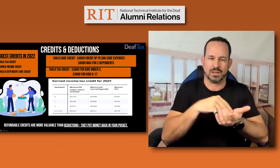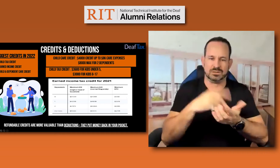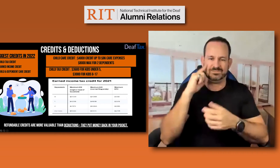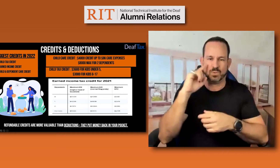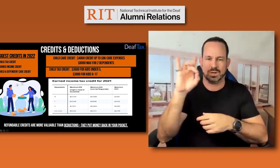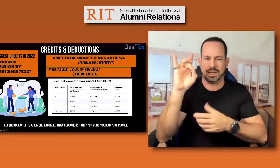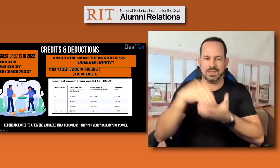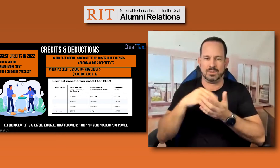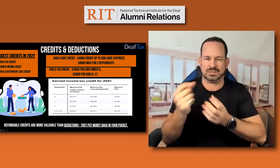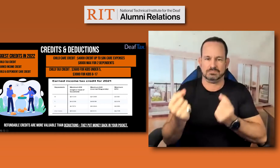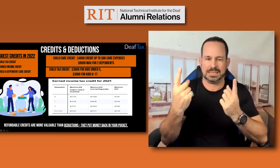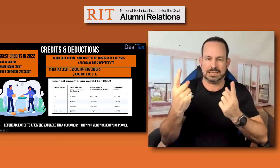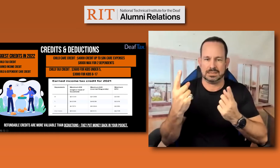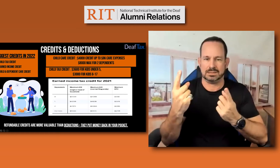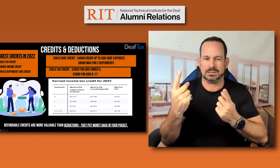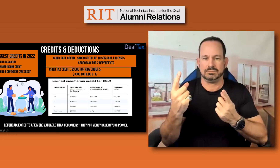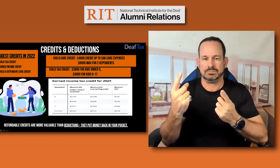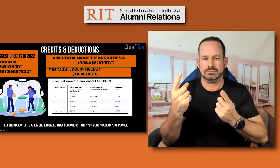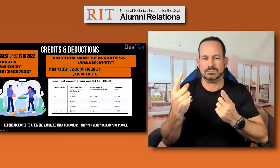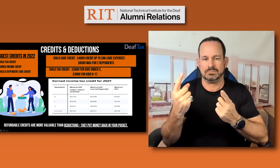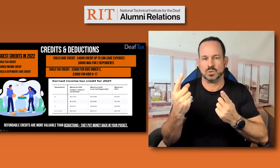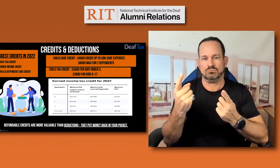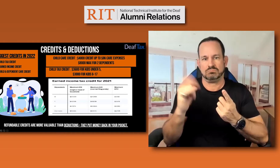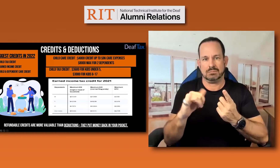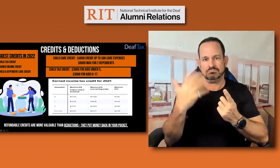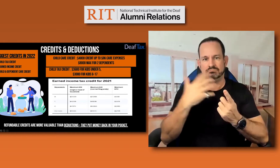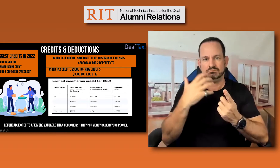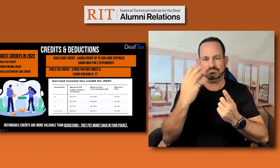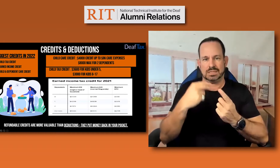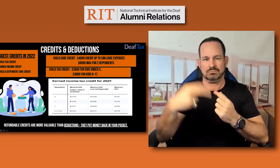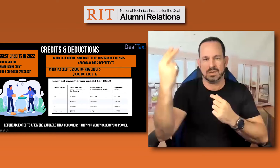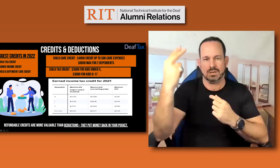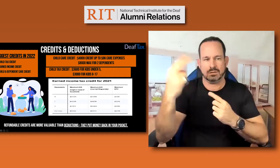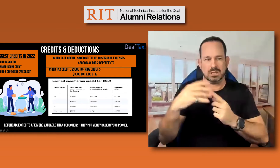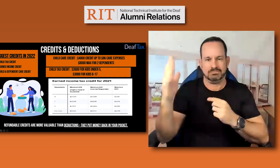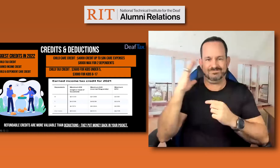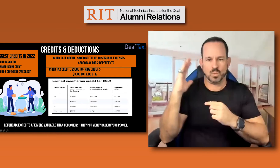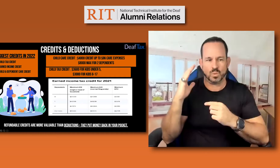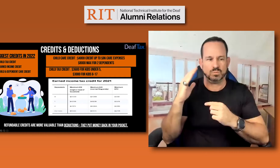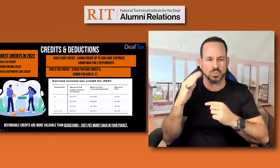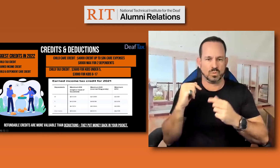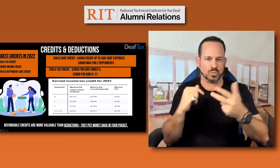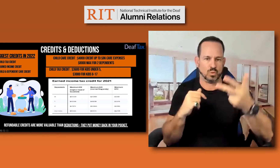they gave 4,000-8,000 in spending. That is significantly high compared